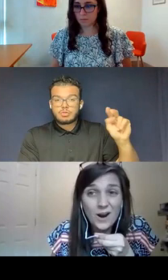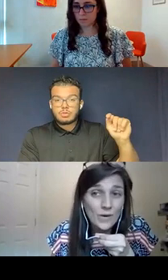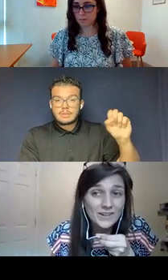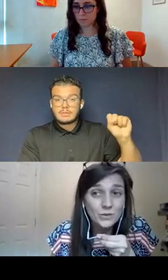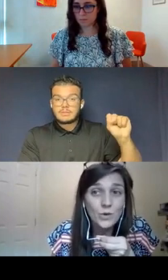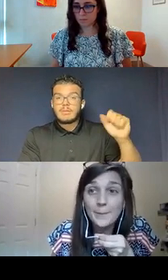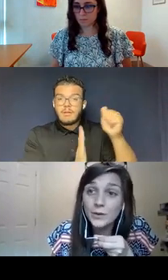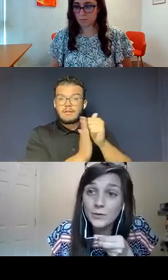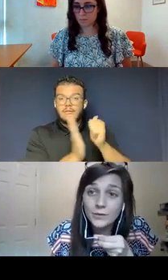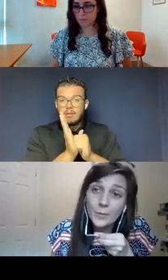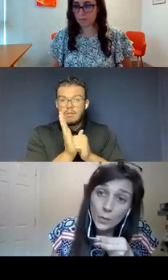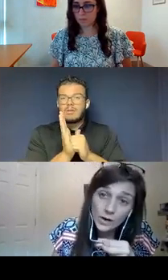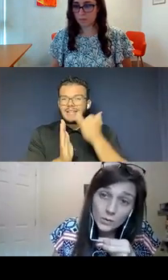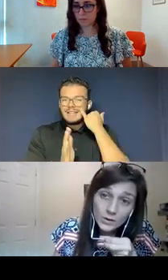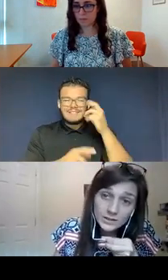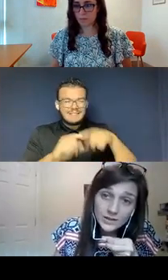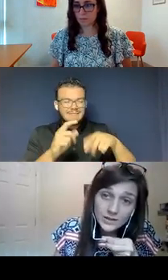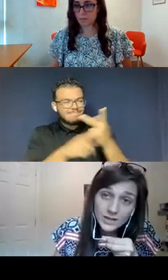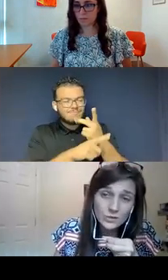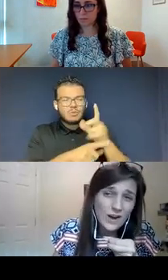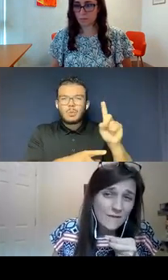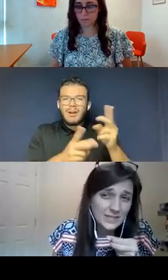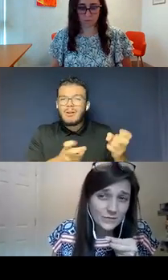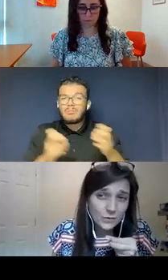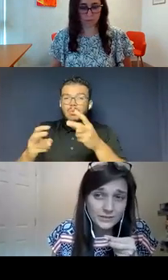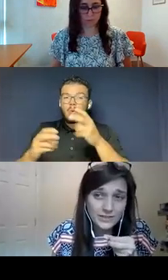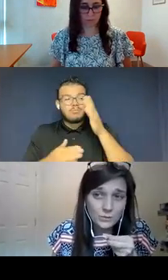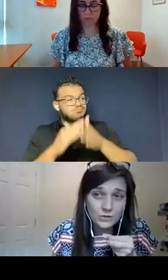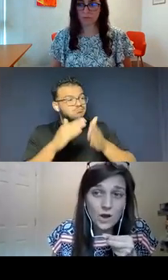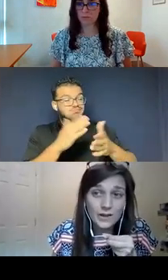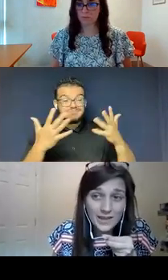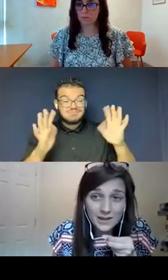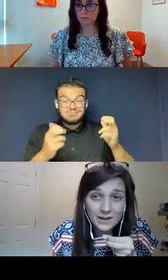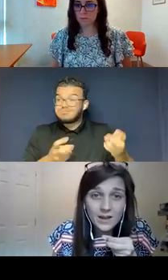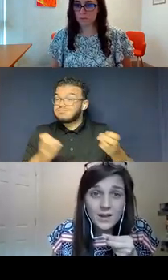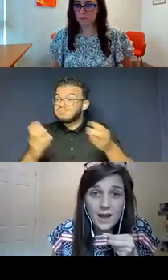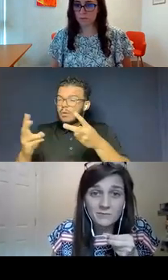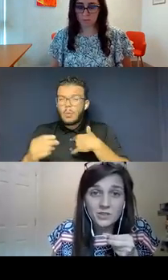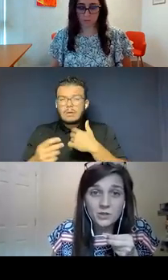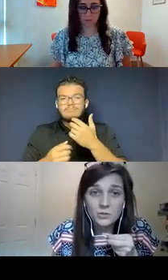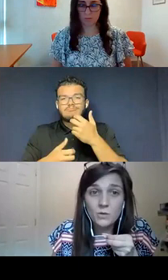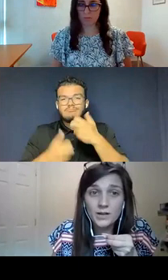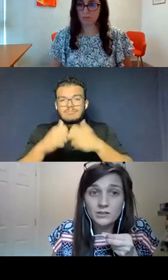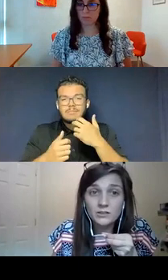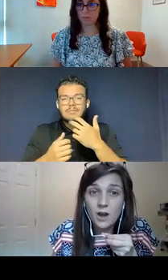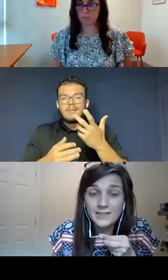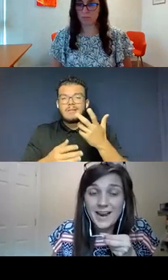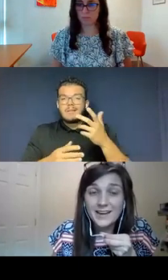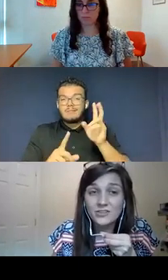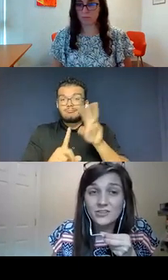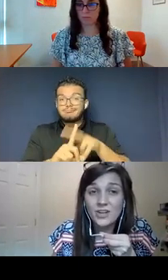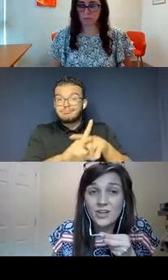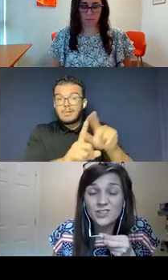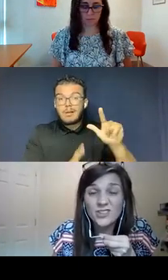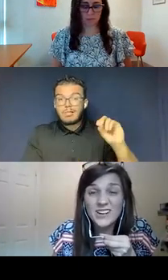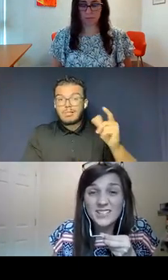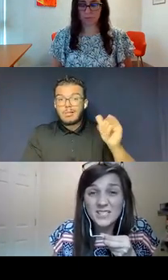to upload your report when it's finished or you're having difficulties with logging in-- you would want to contact JustGrants.